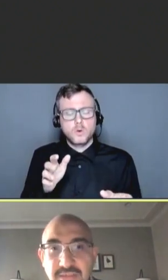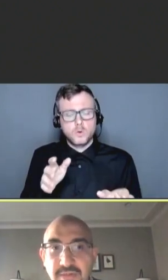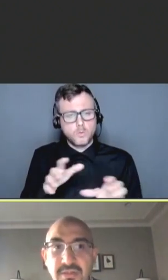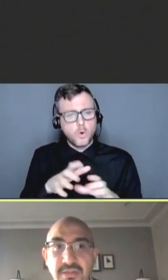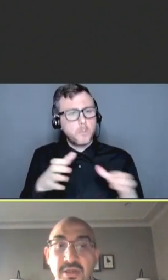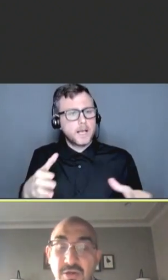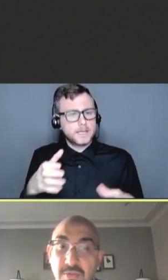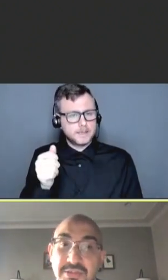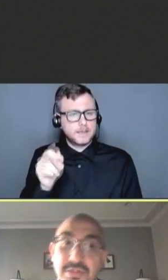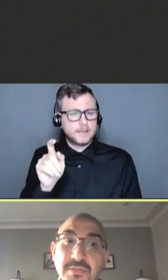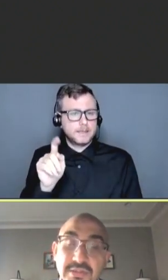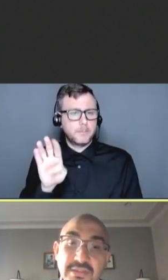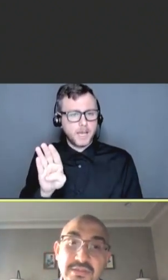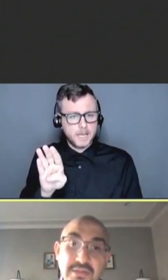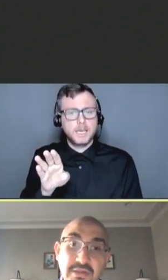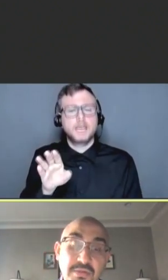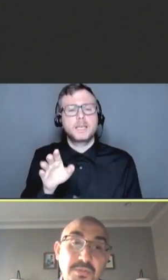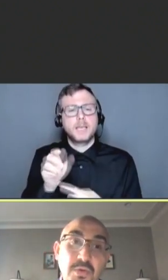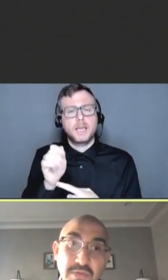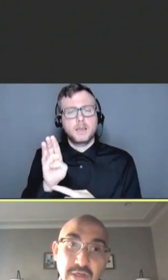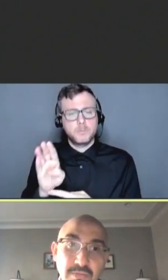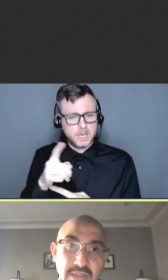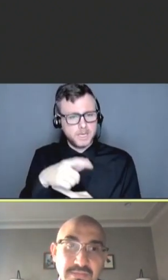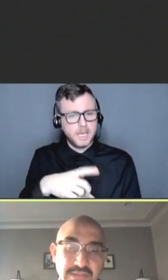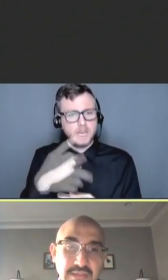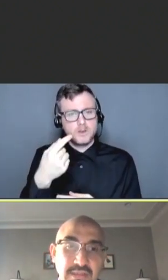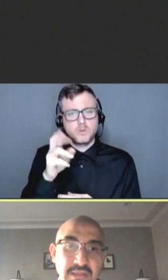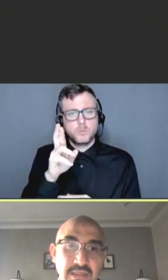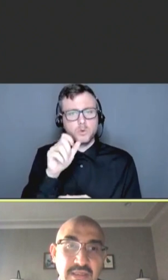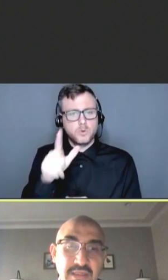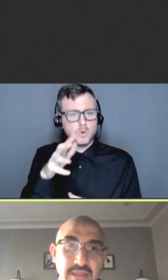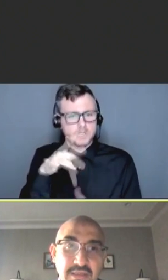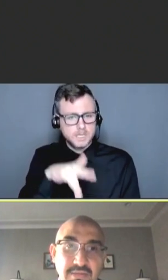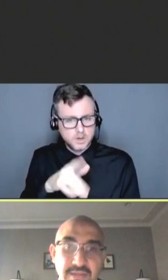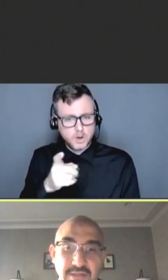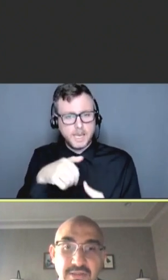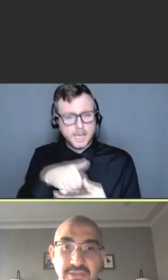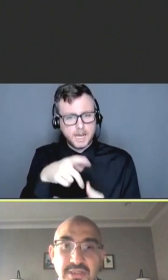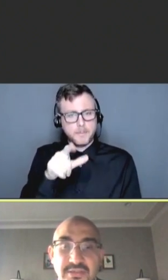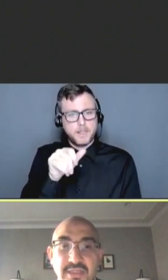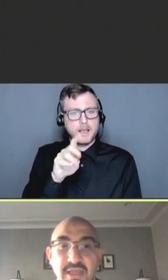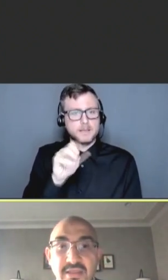antibody, robust germinal center, and robust bone marrow plasma cell that are generated.